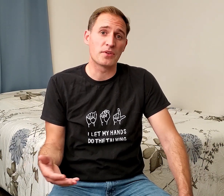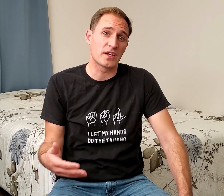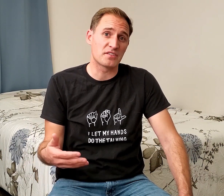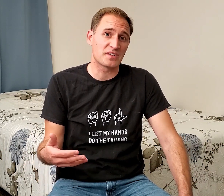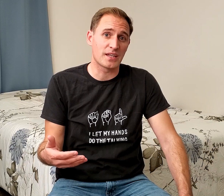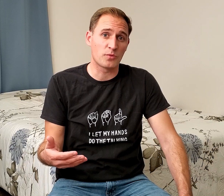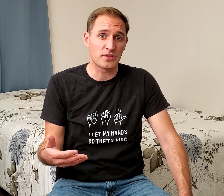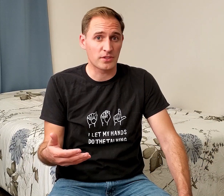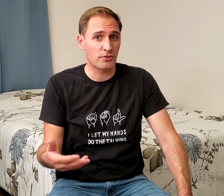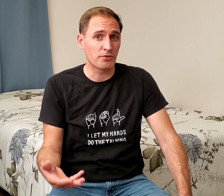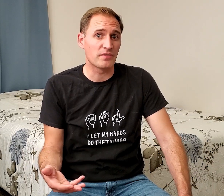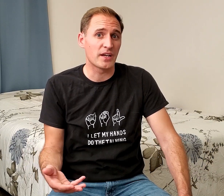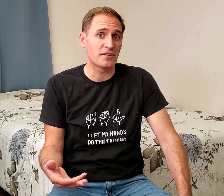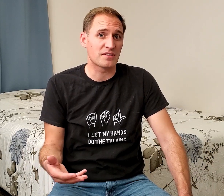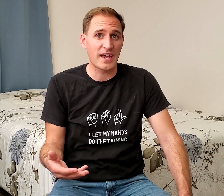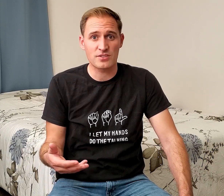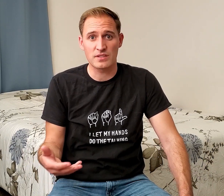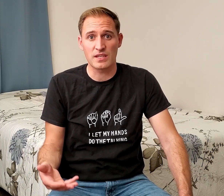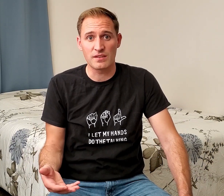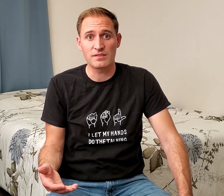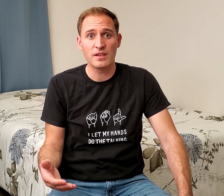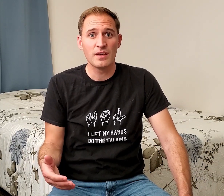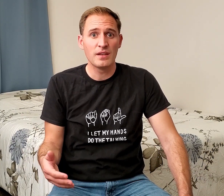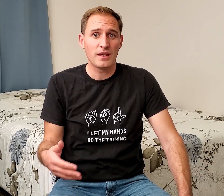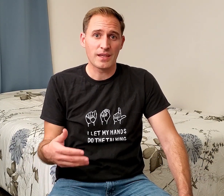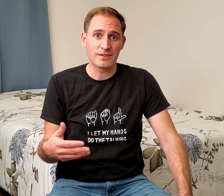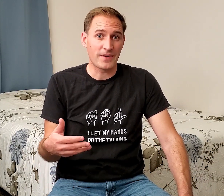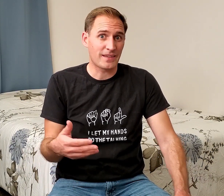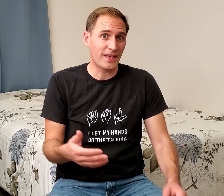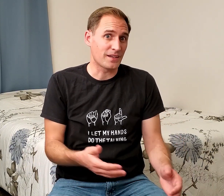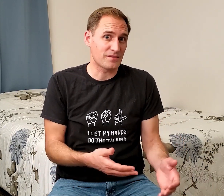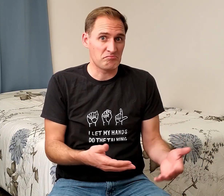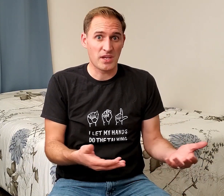understanding what the corona virus actually is and the fact that it's not